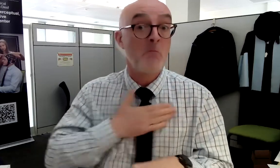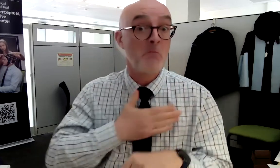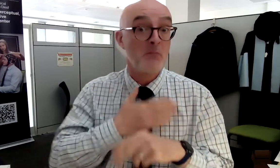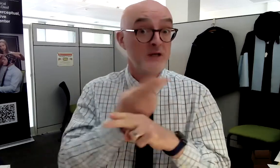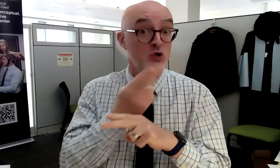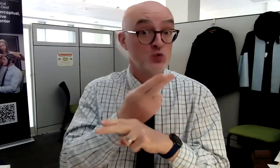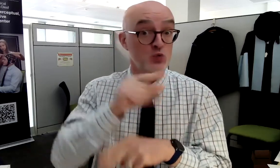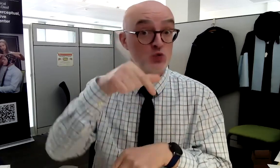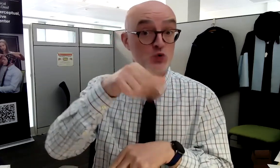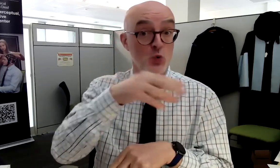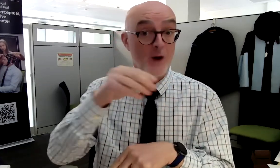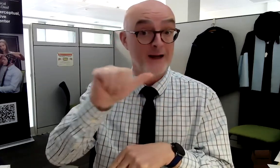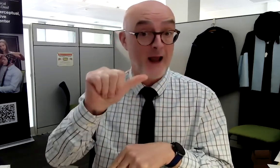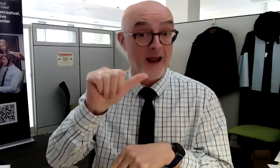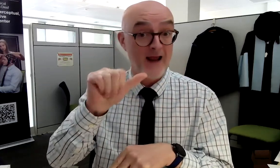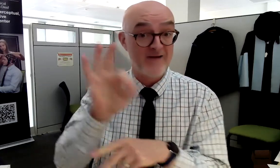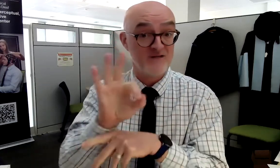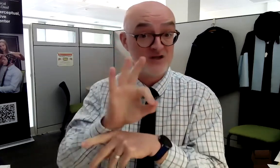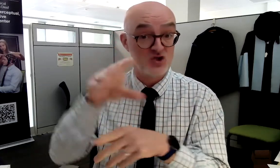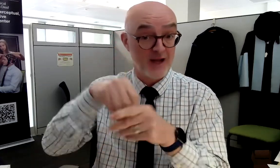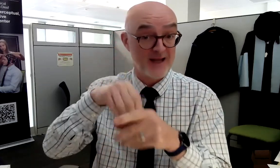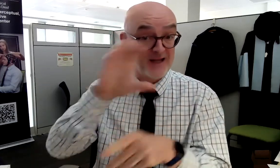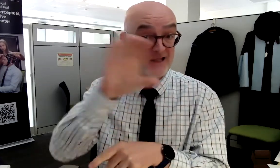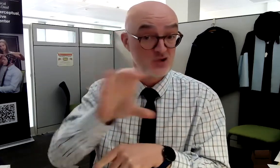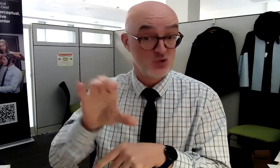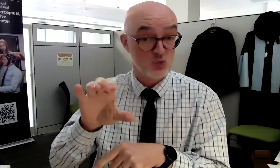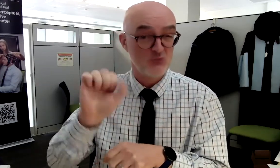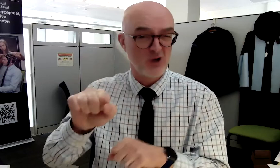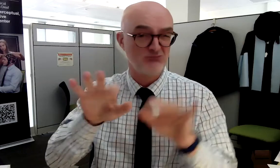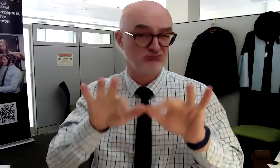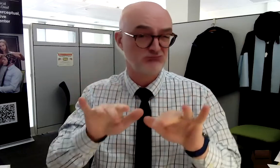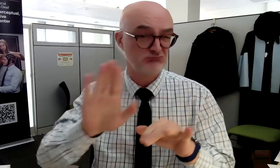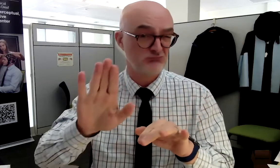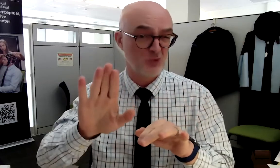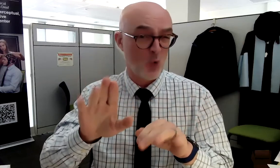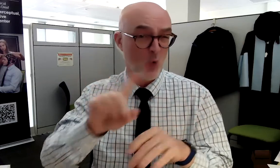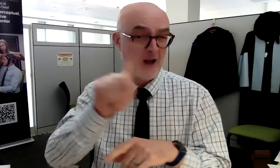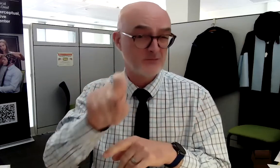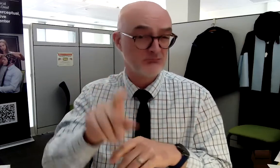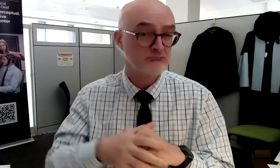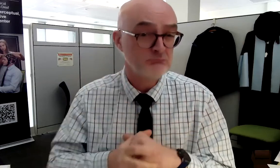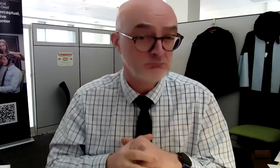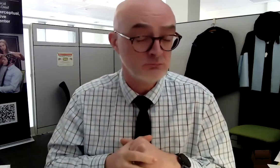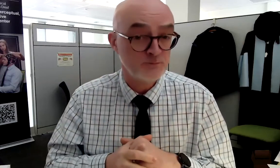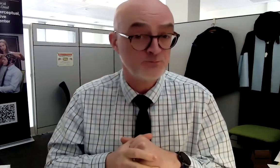and Jessica will now look at the Q&A that has been posted for your access,